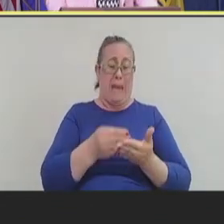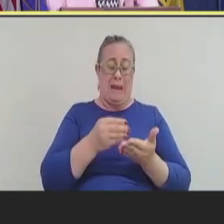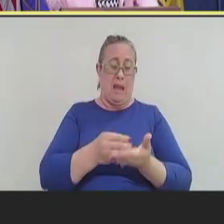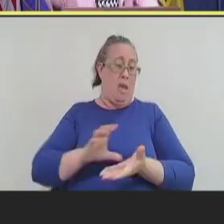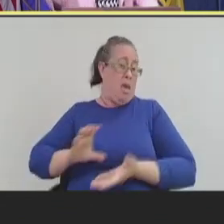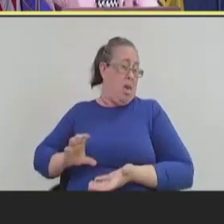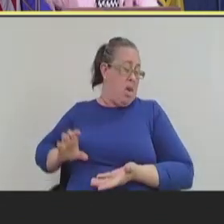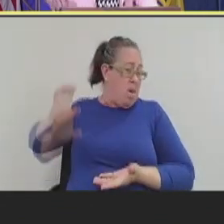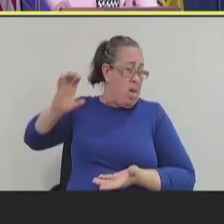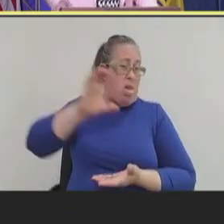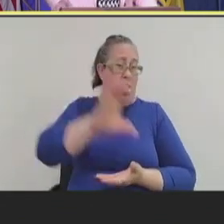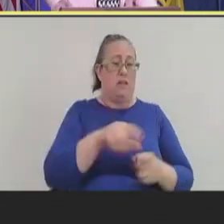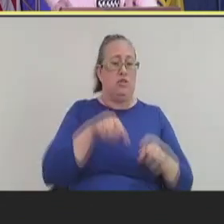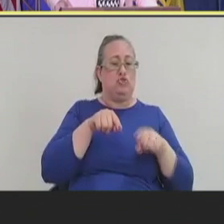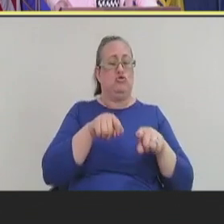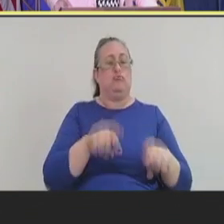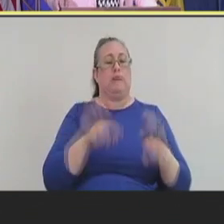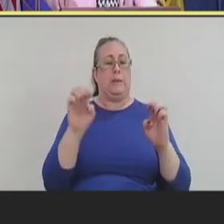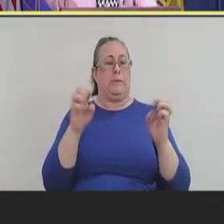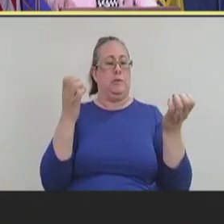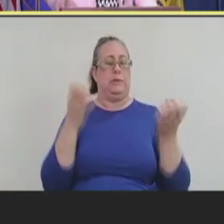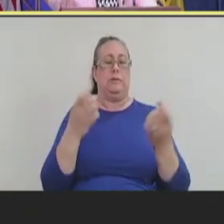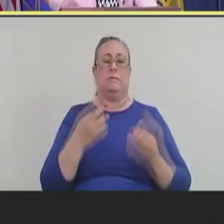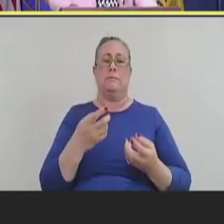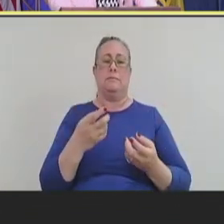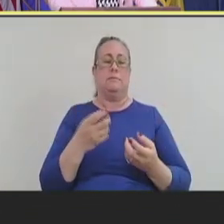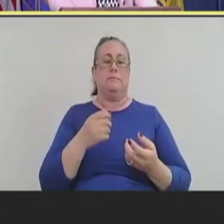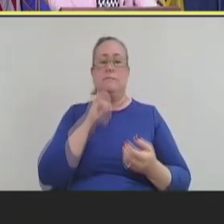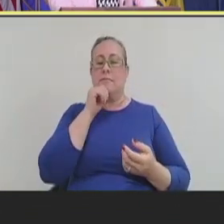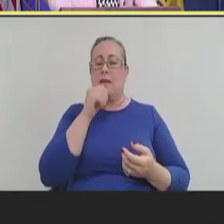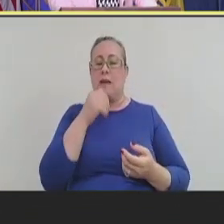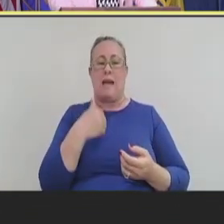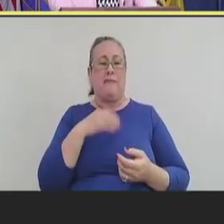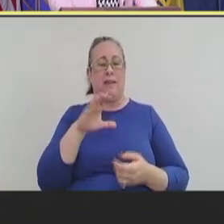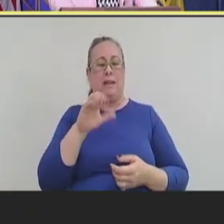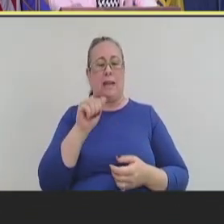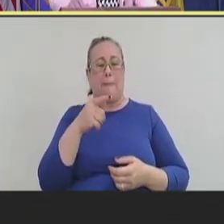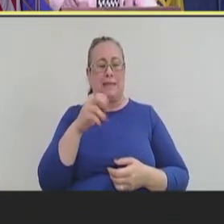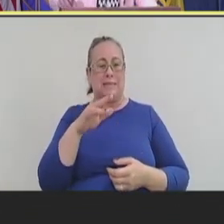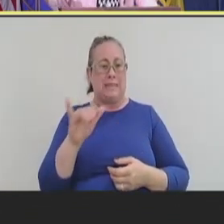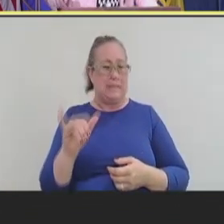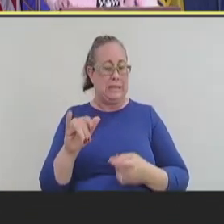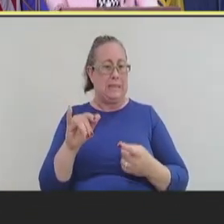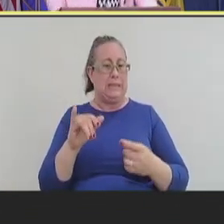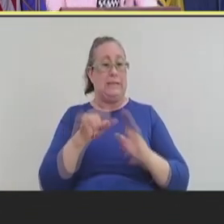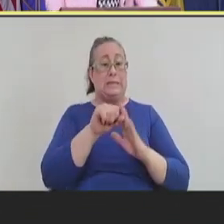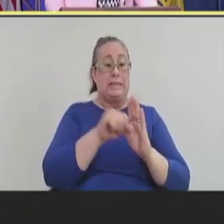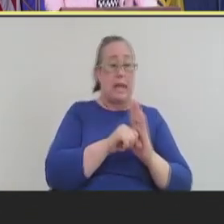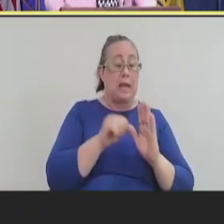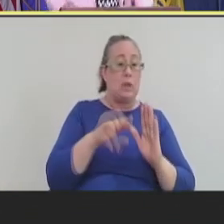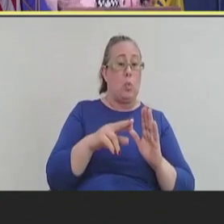There is not the capacity that -- at the state or jurisdiction level to have the individuals